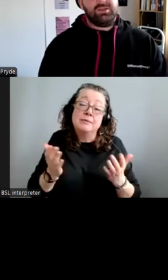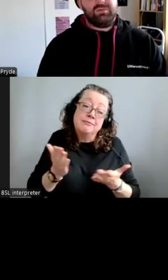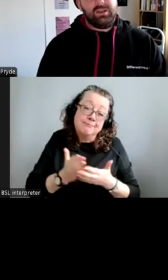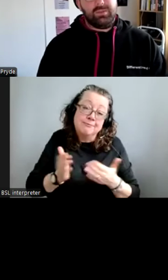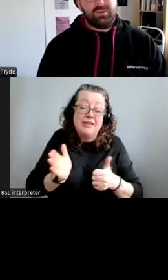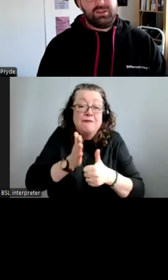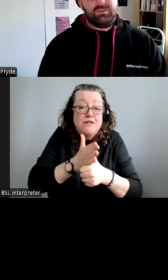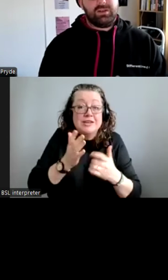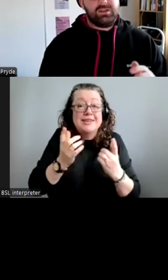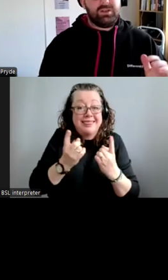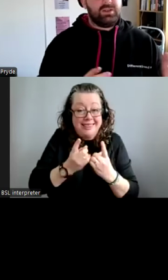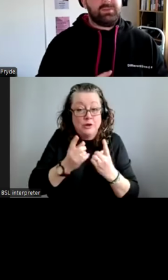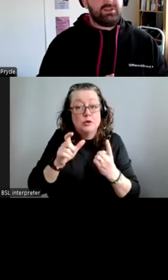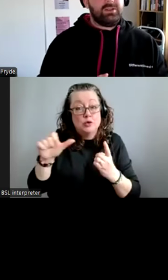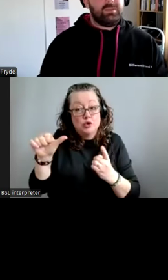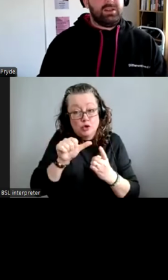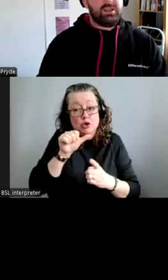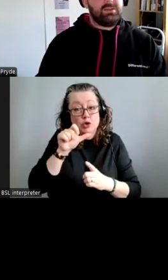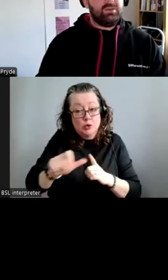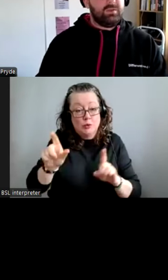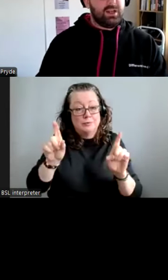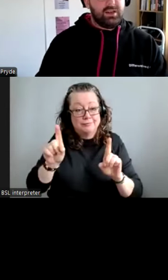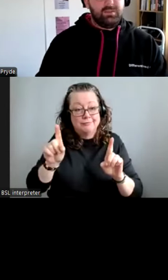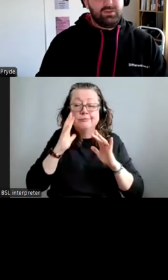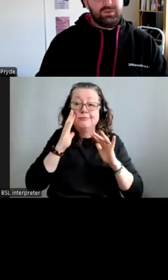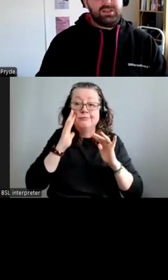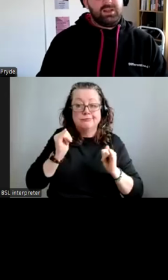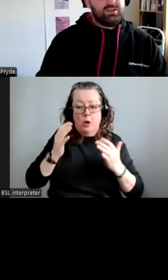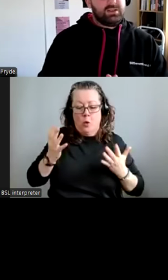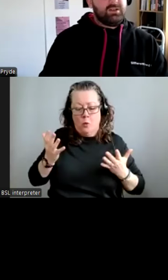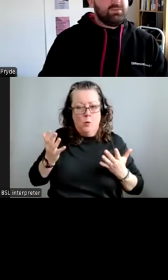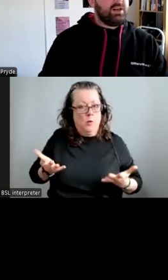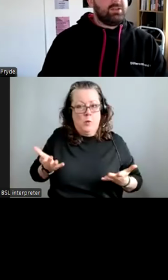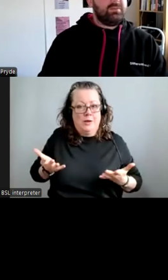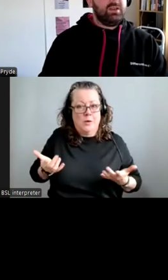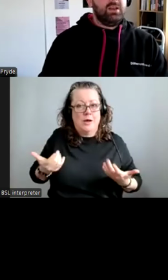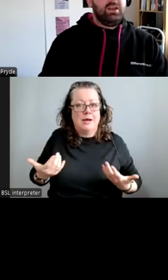That's really important because we don't expect you to be accessible overnight and we don't expect you to start from scratch.